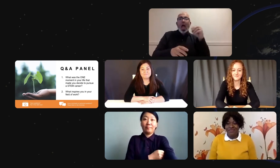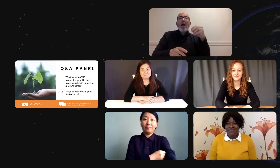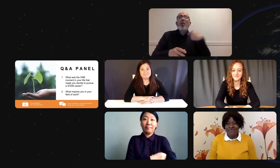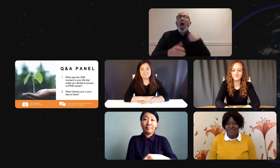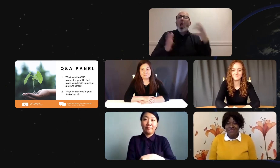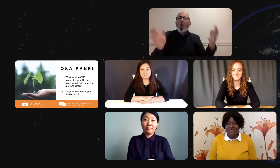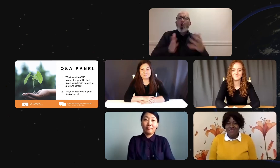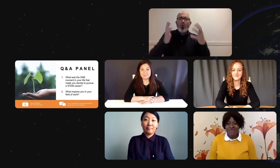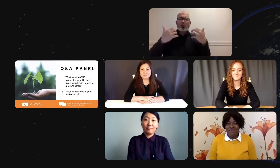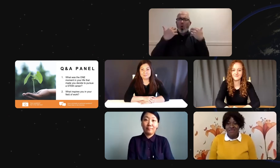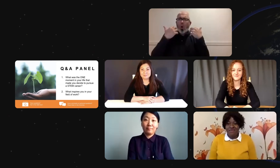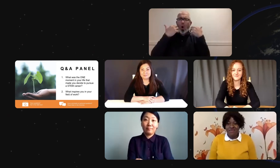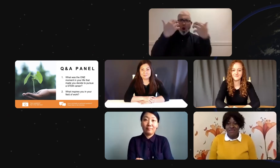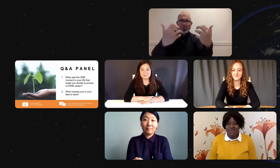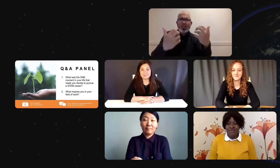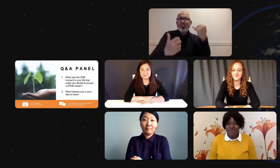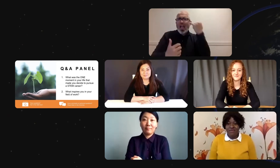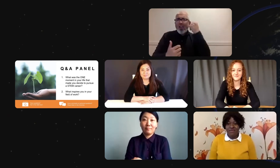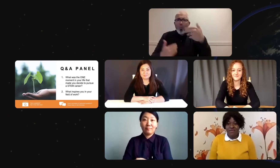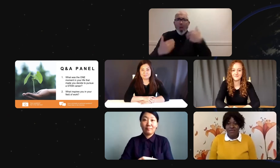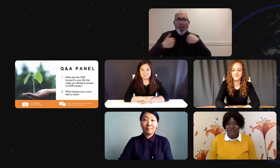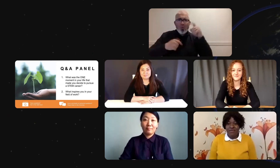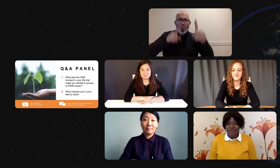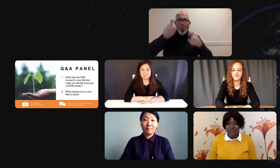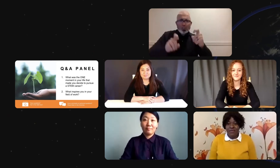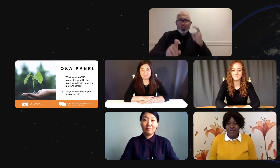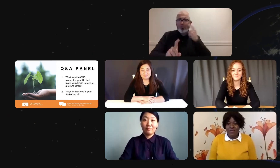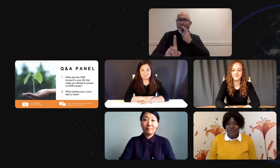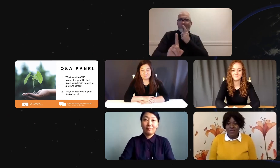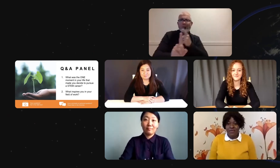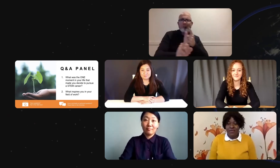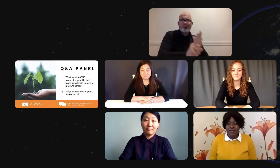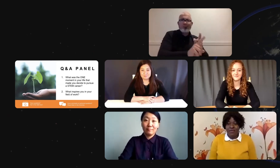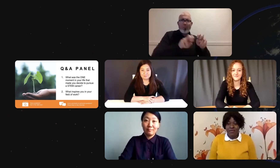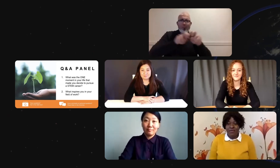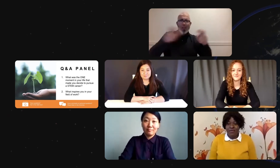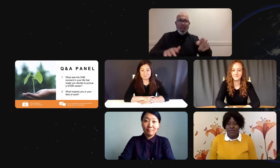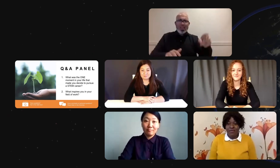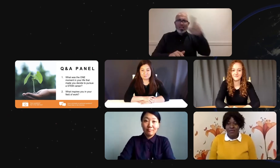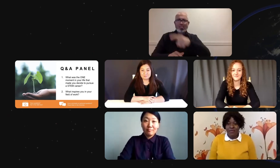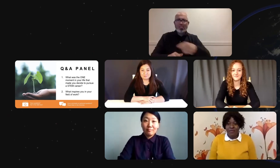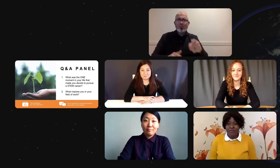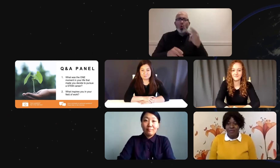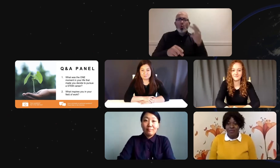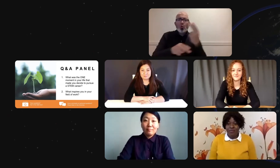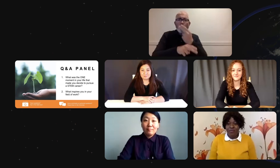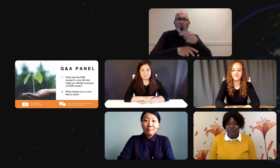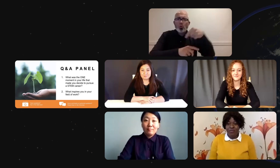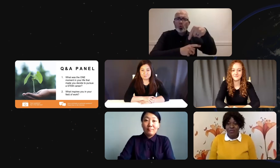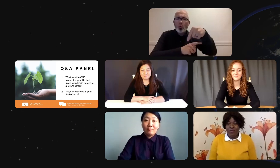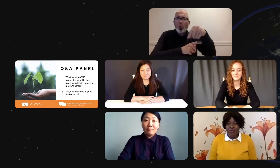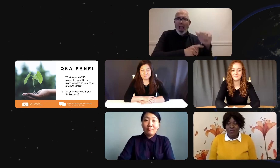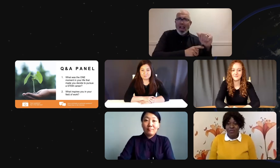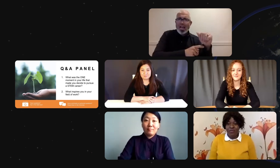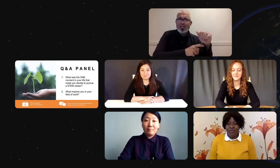in Rochester, New York. We couldn't be more thankful for their help with today's webinar.